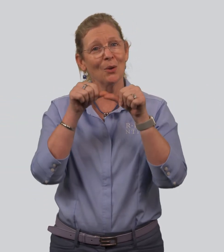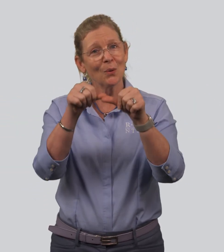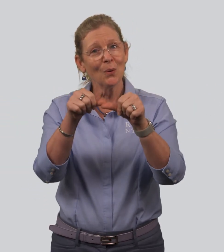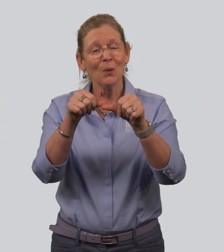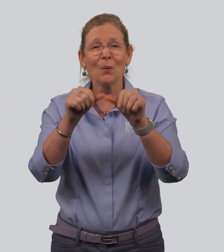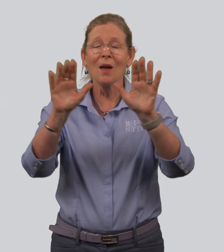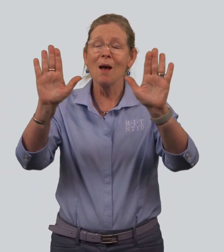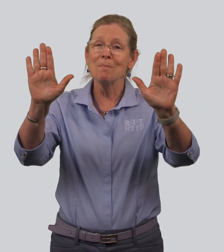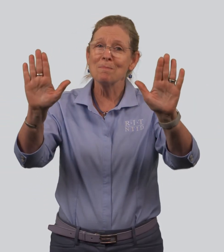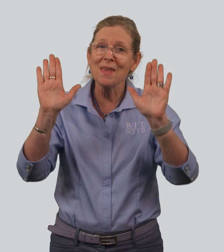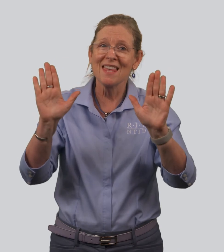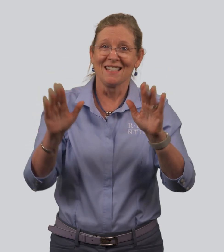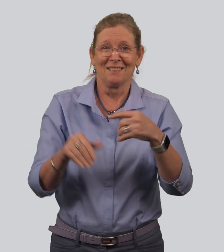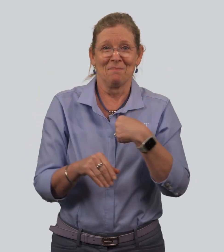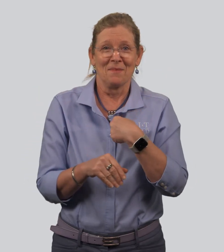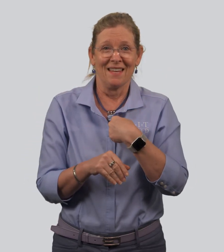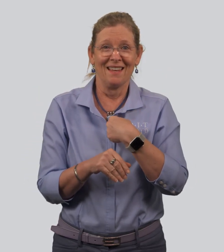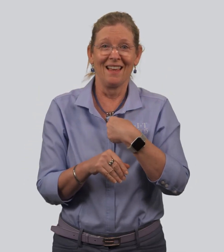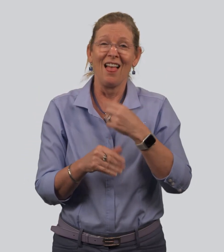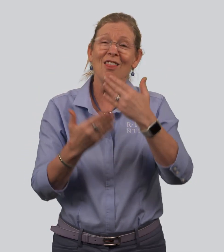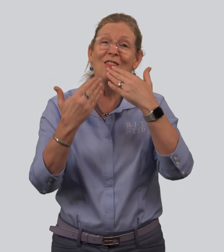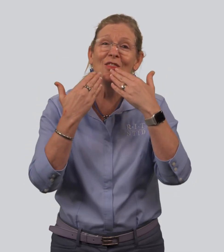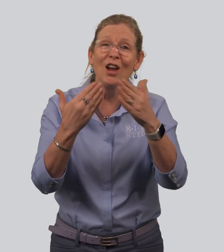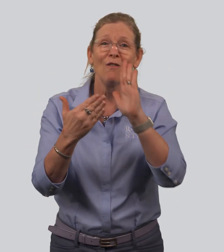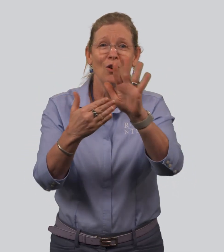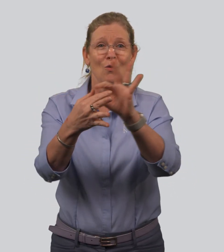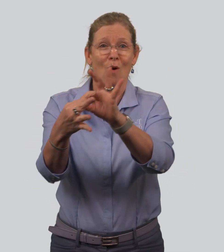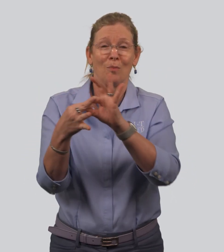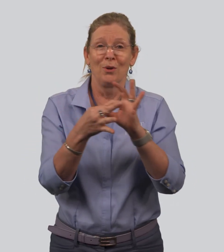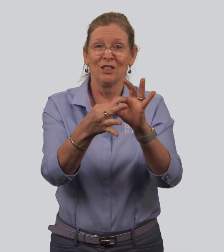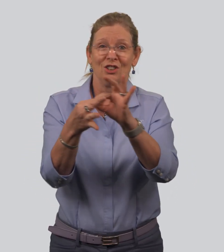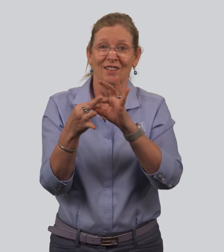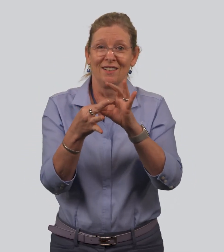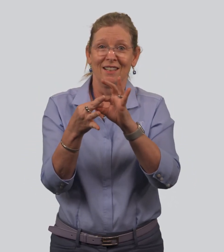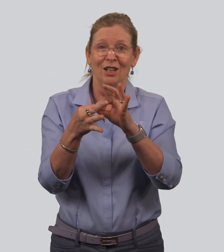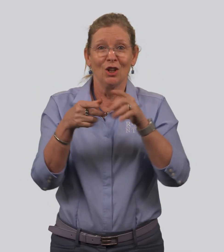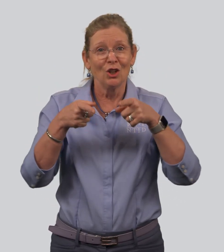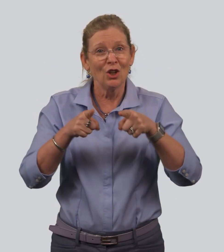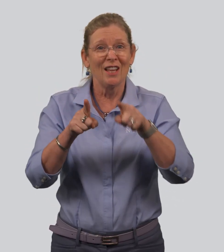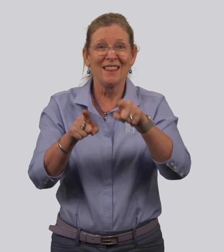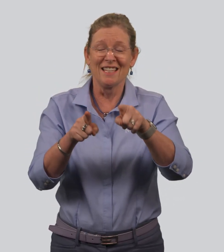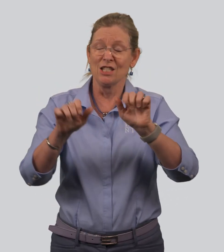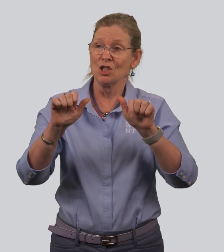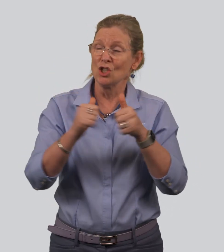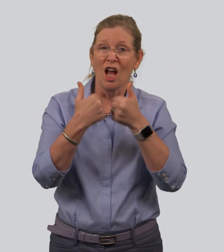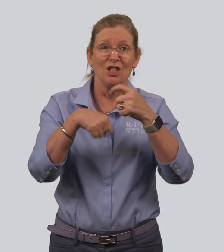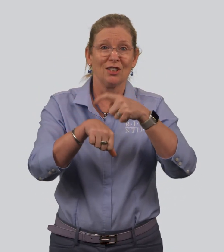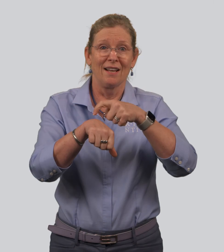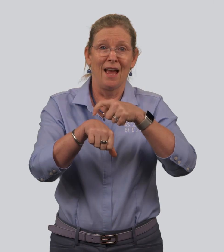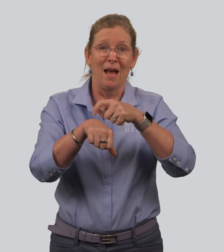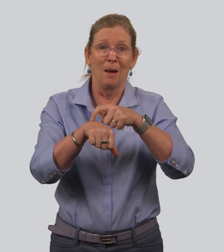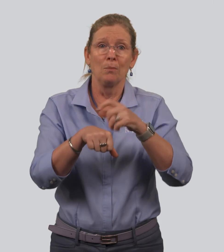Our community continues to amaze me. Thank you for your cooperation during these challenging times.